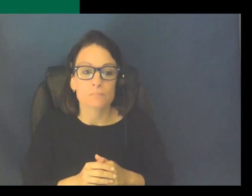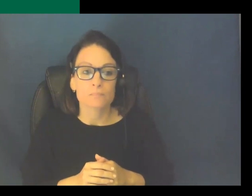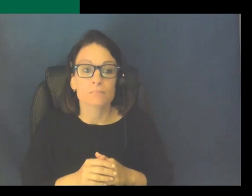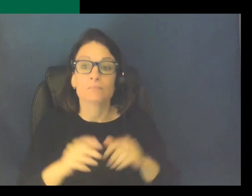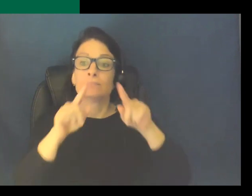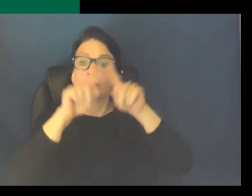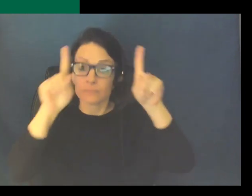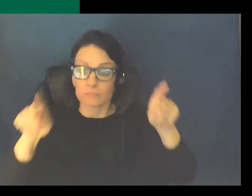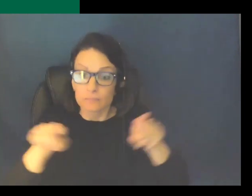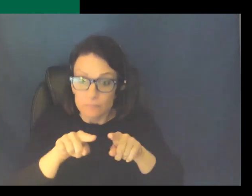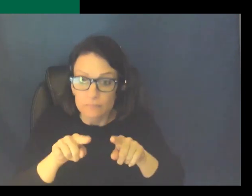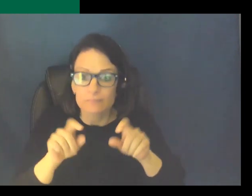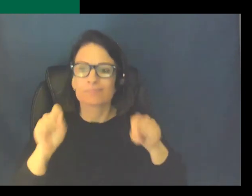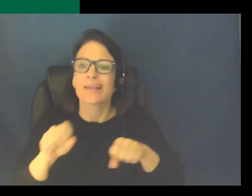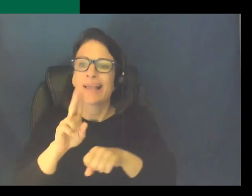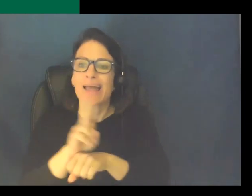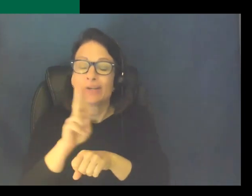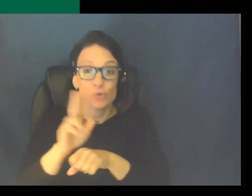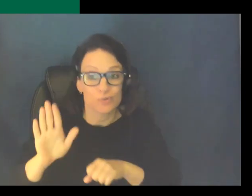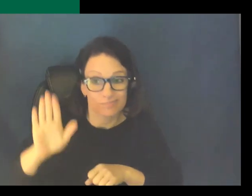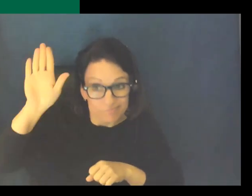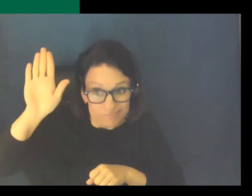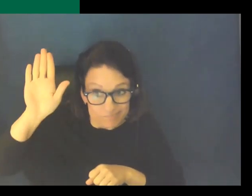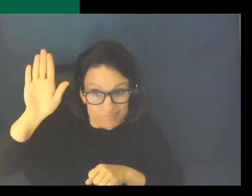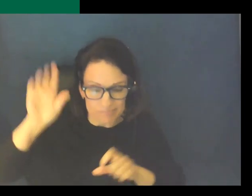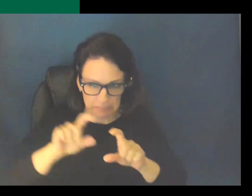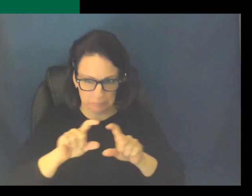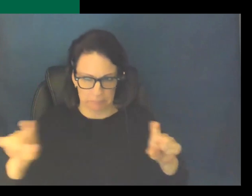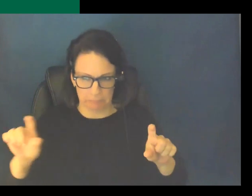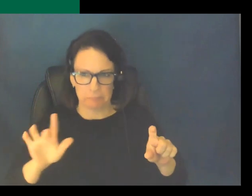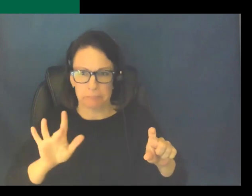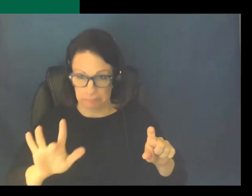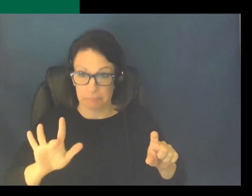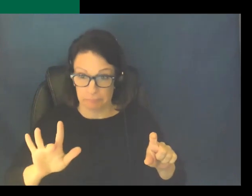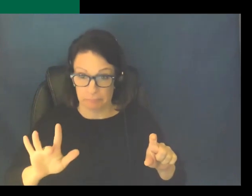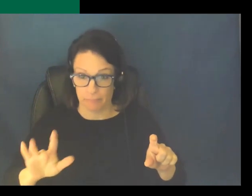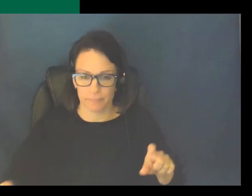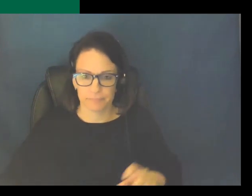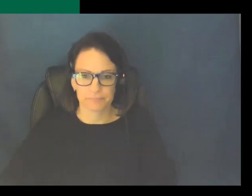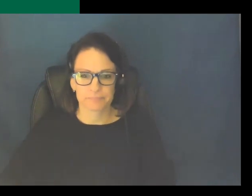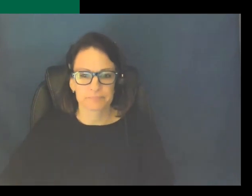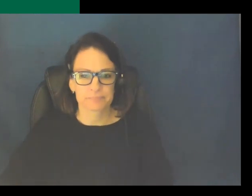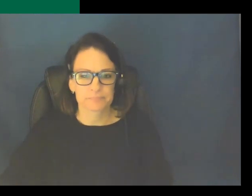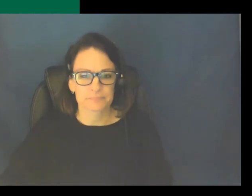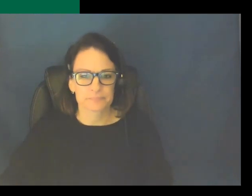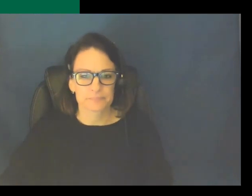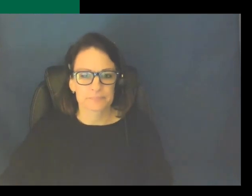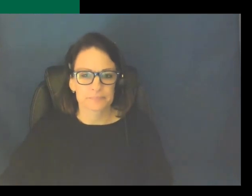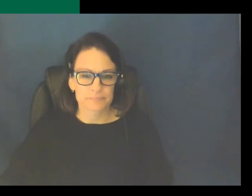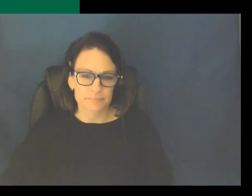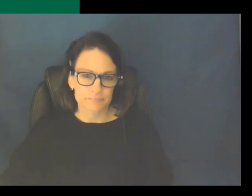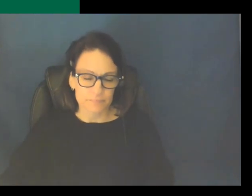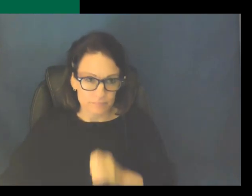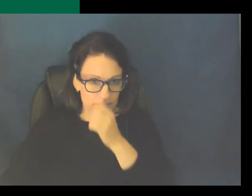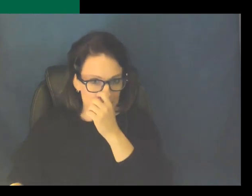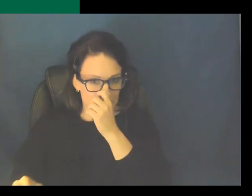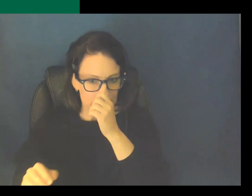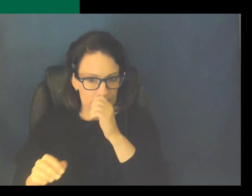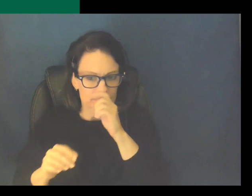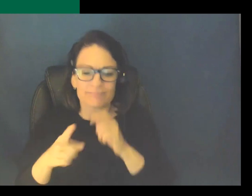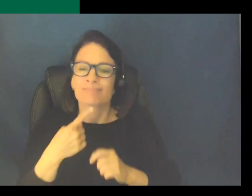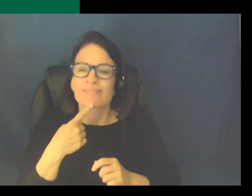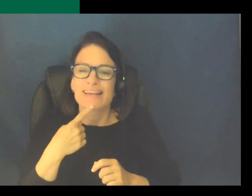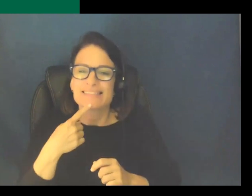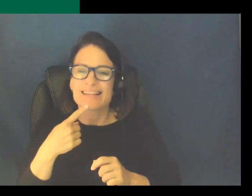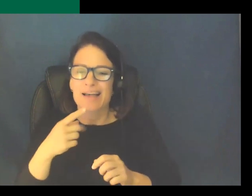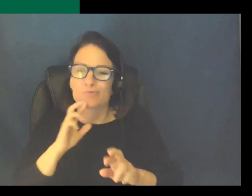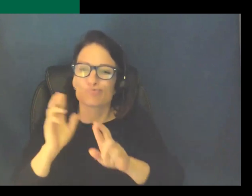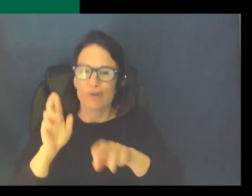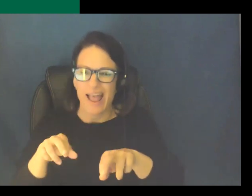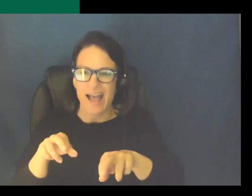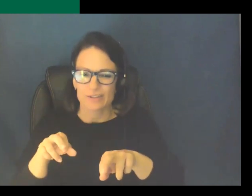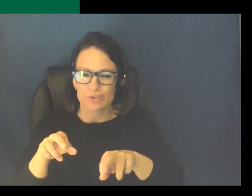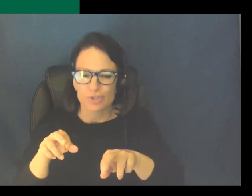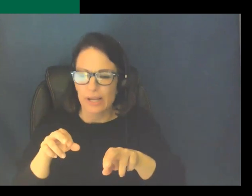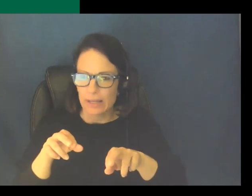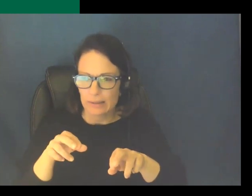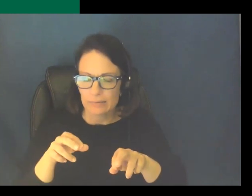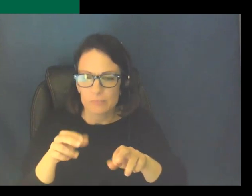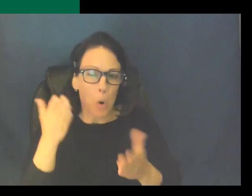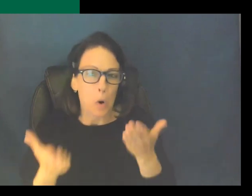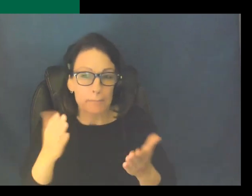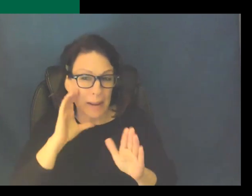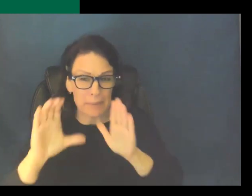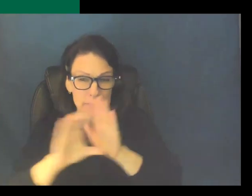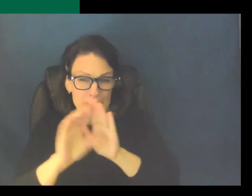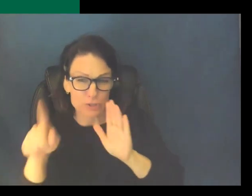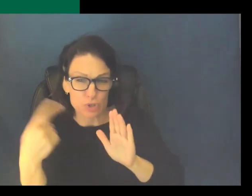The blue economy is very important in Massachusetts. Restoring most productive fish nurseries is good for biodiversity and sustainable commercial and recreational fisheries. We can work with partners, aagencies, and existing boards to help implement goals around actions for eel grass bed protections, and identify more data and resources are needed, and target investments.